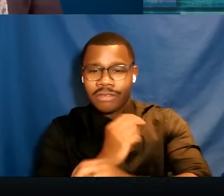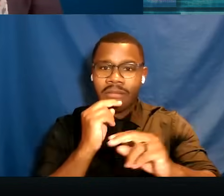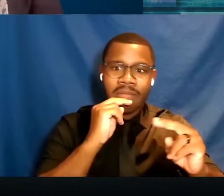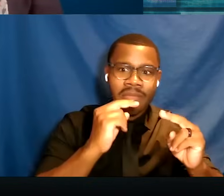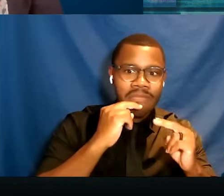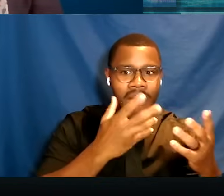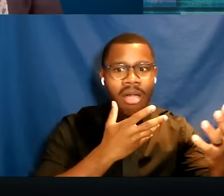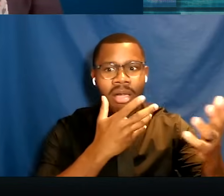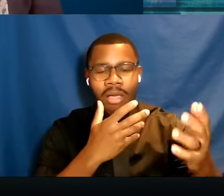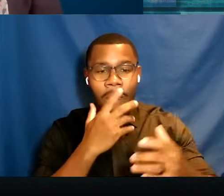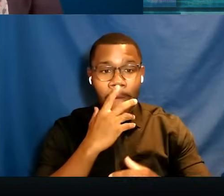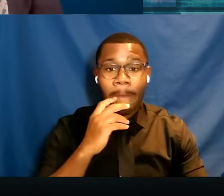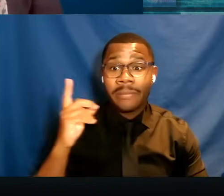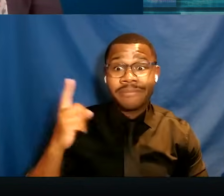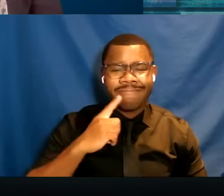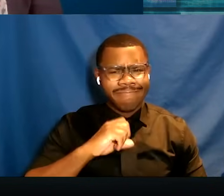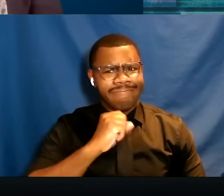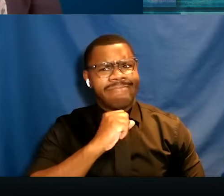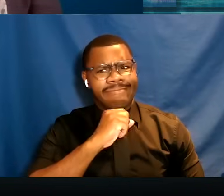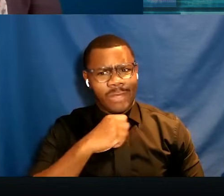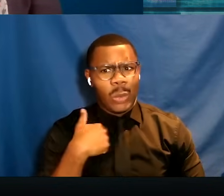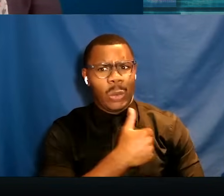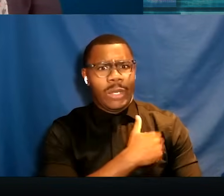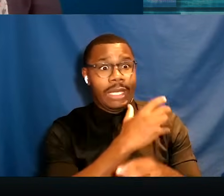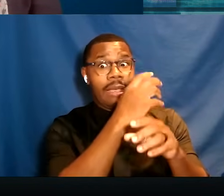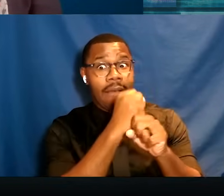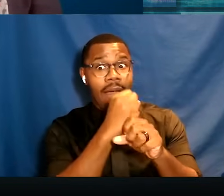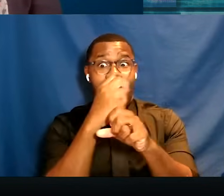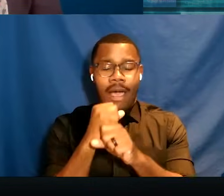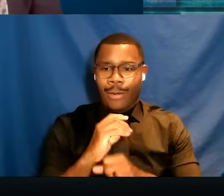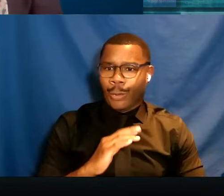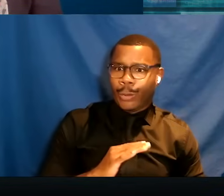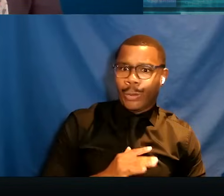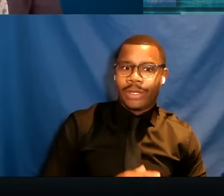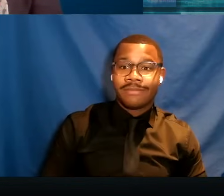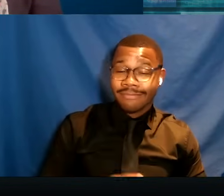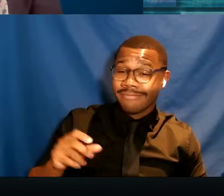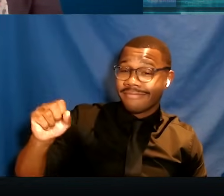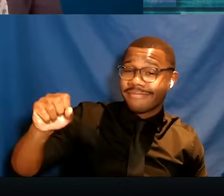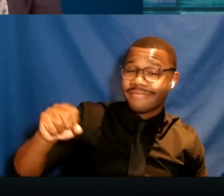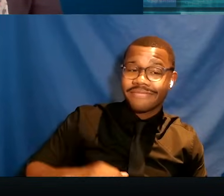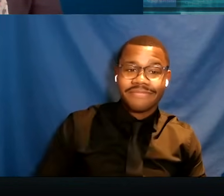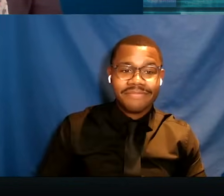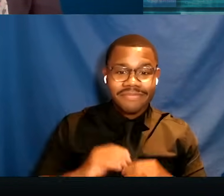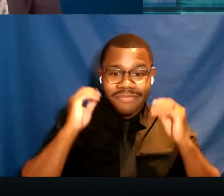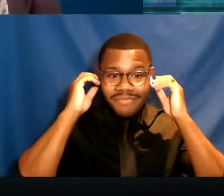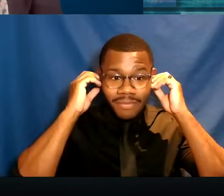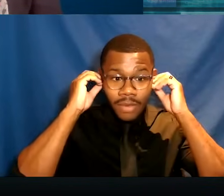Yeah, it's a big deal, those were big gets. Yeah, totally. But, you know, I mean, even though AI has been probably the hottest topic,